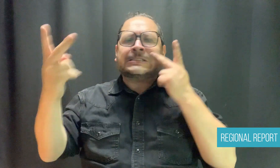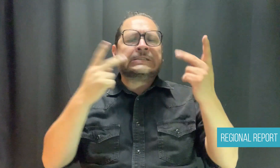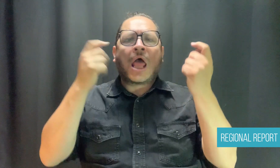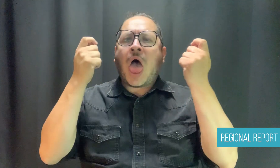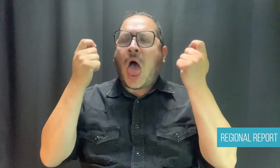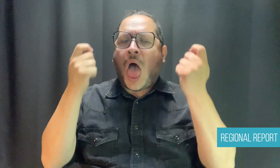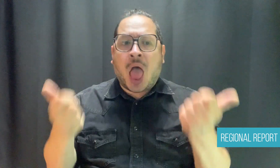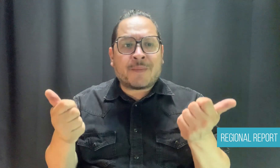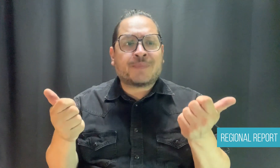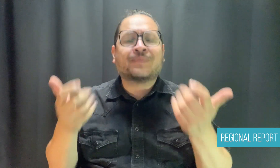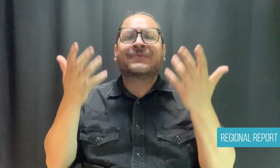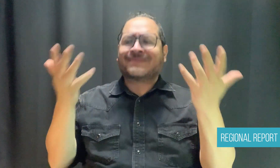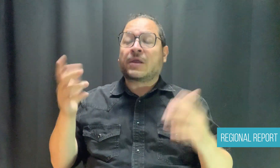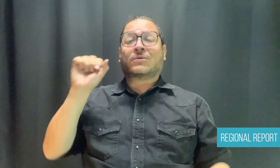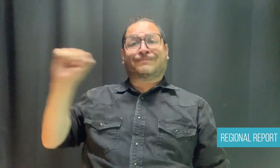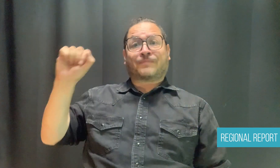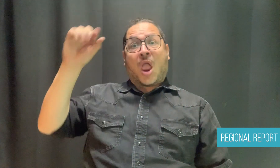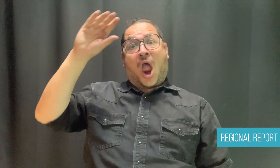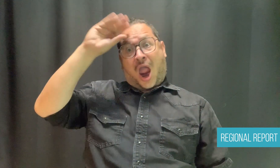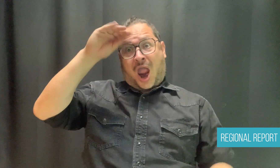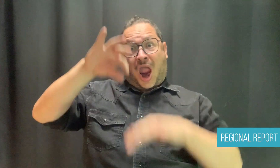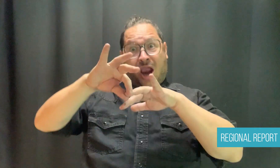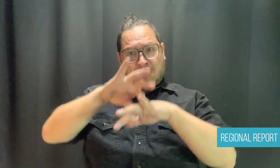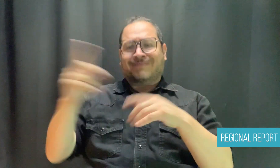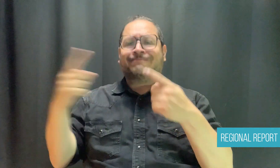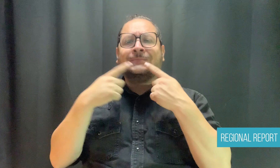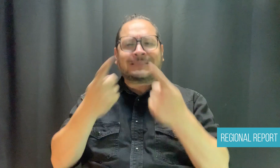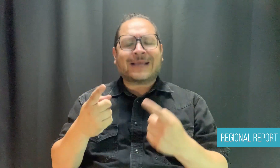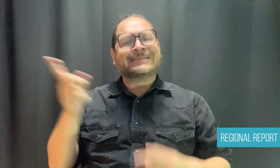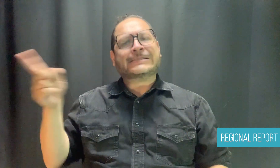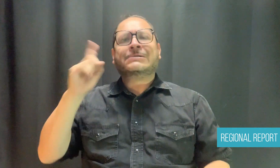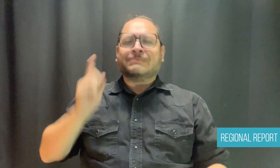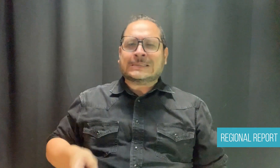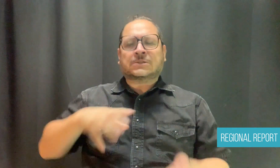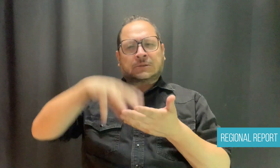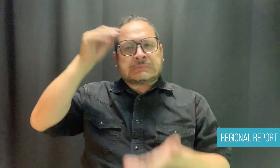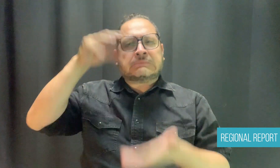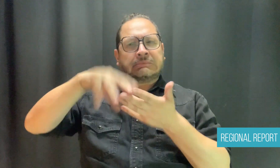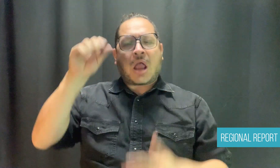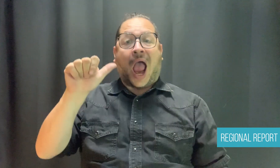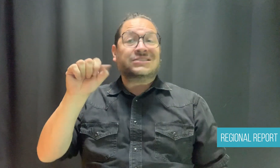he can provide better service to Deaf customers